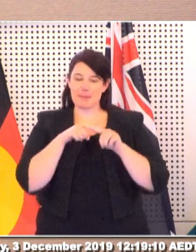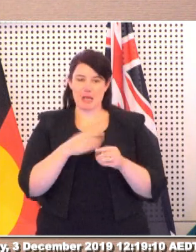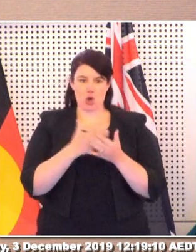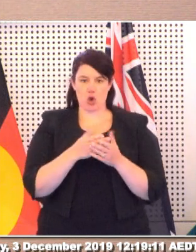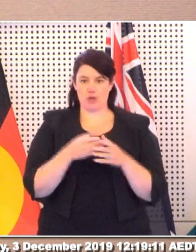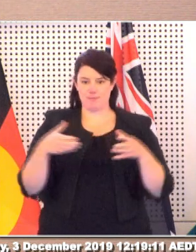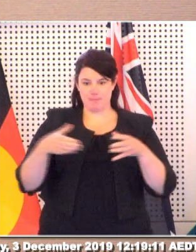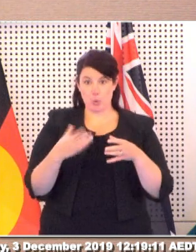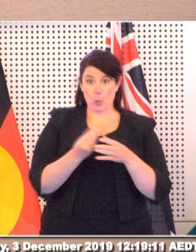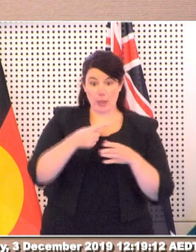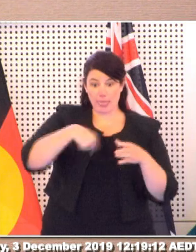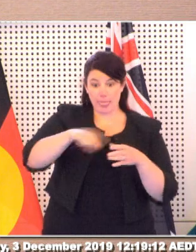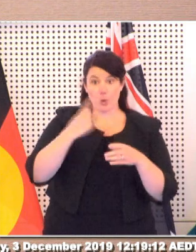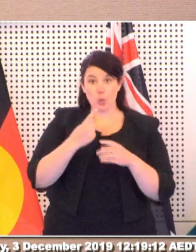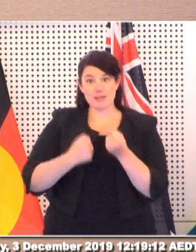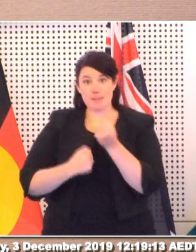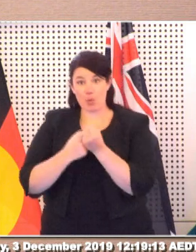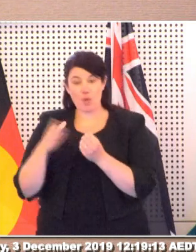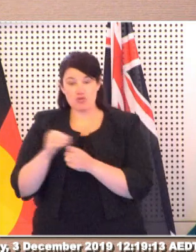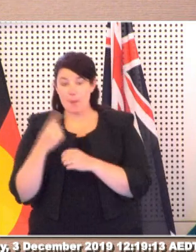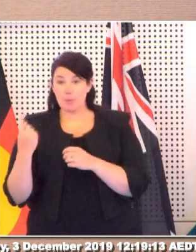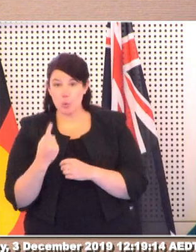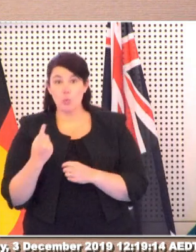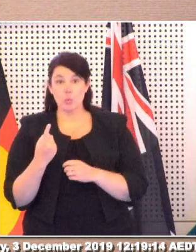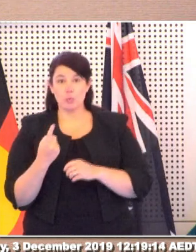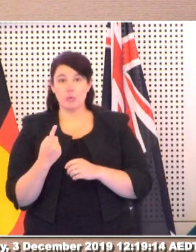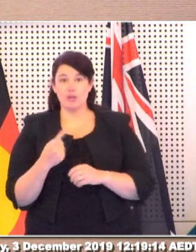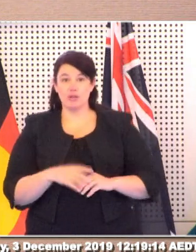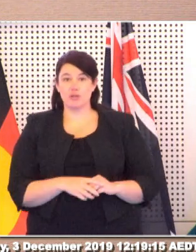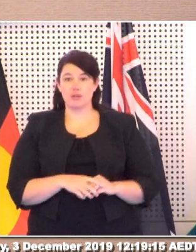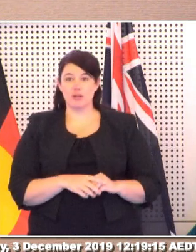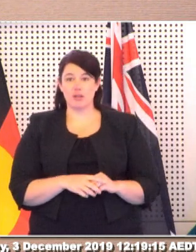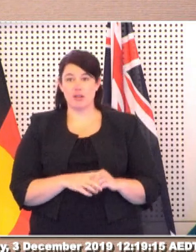And there’s a tension there because relationships are also a risk.